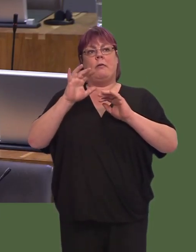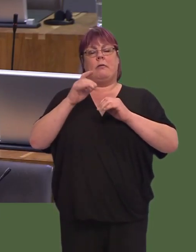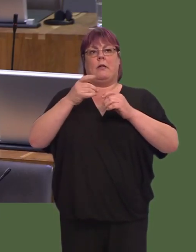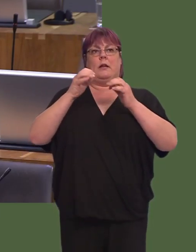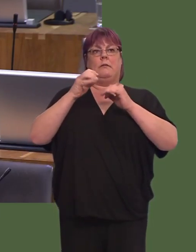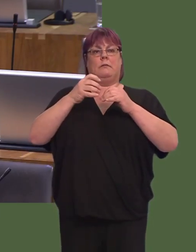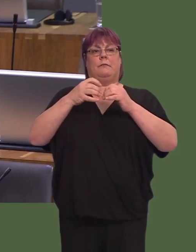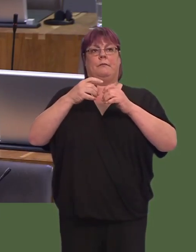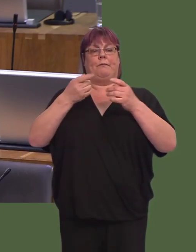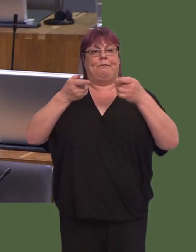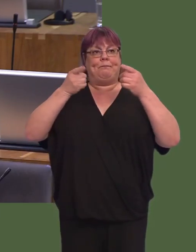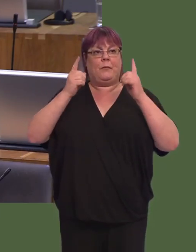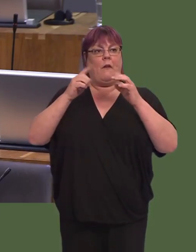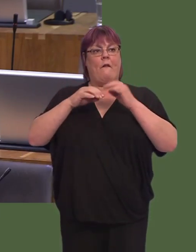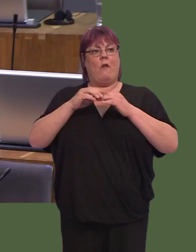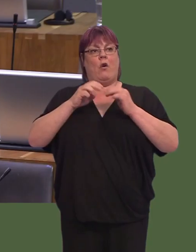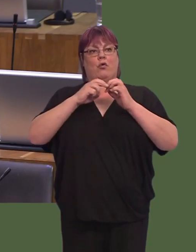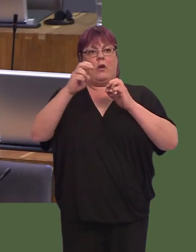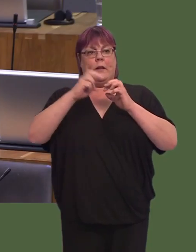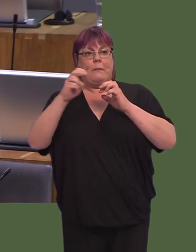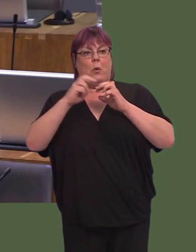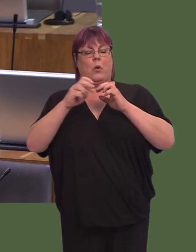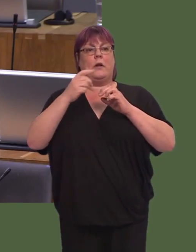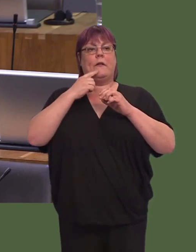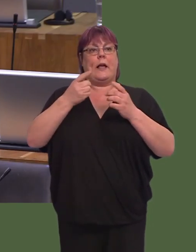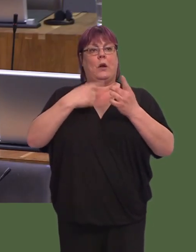instructed the inquiry be comprehensive and test the need for the scheme in the light